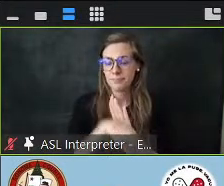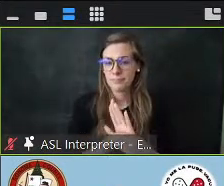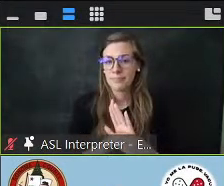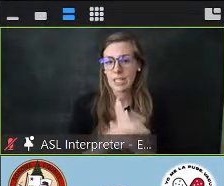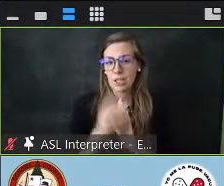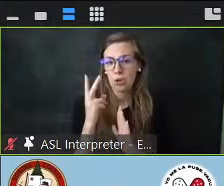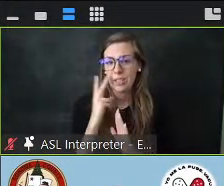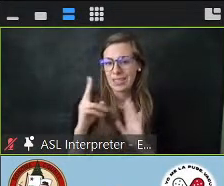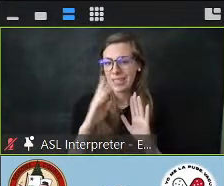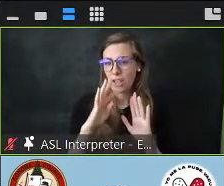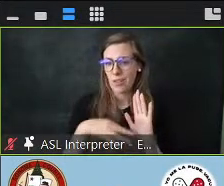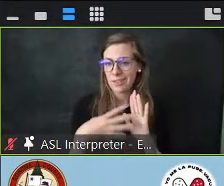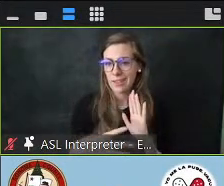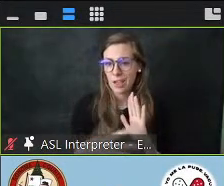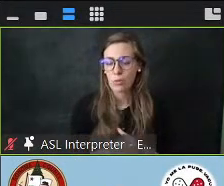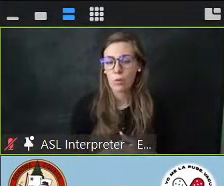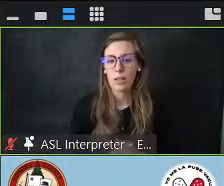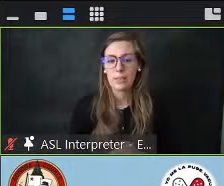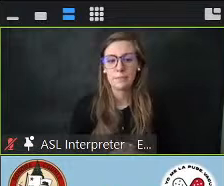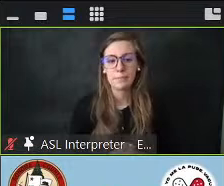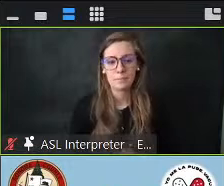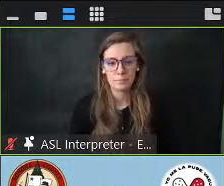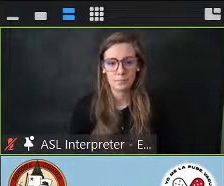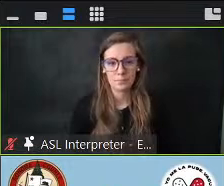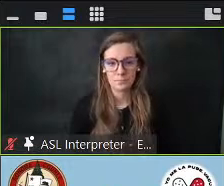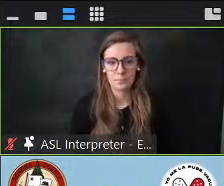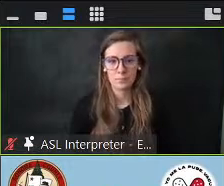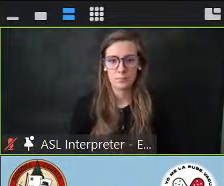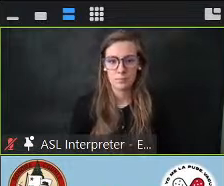we can see that it affects more people